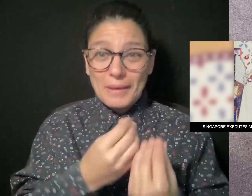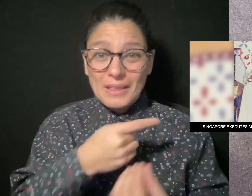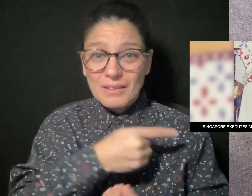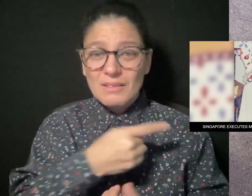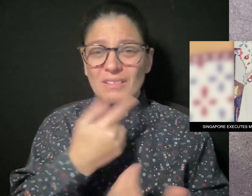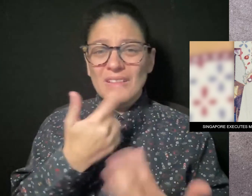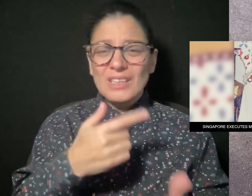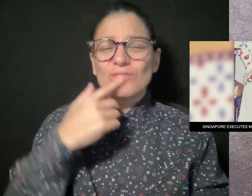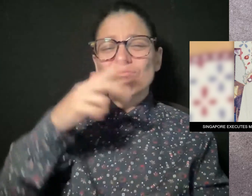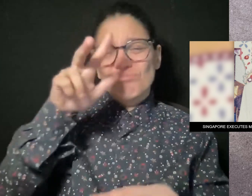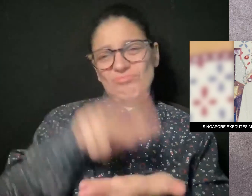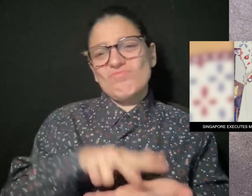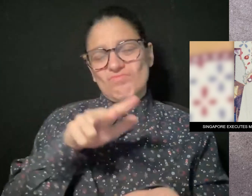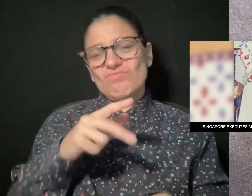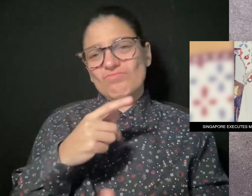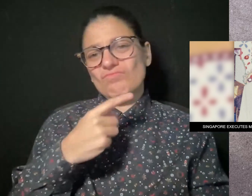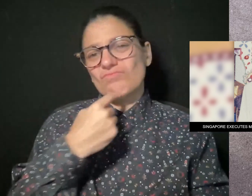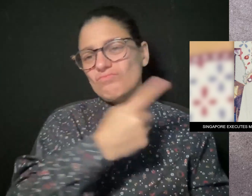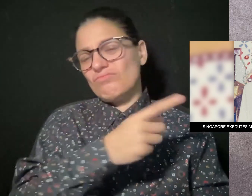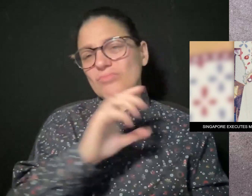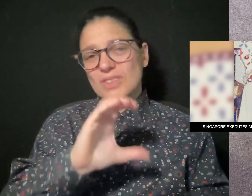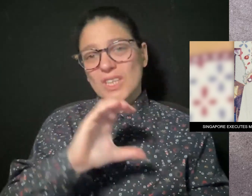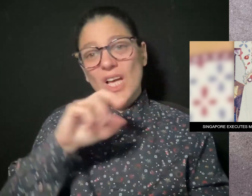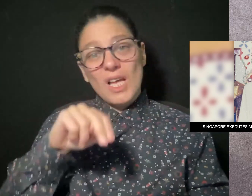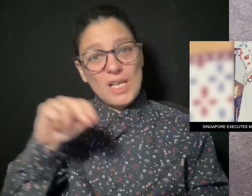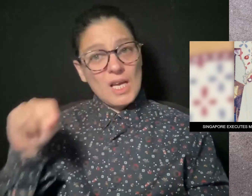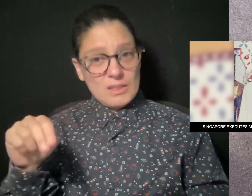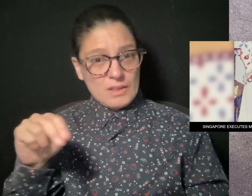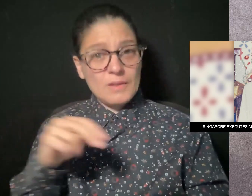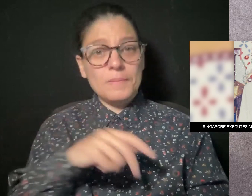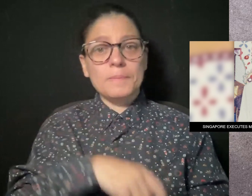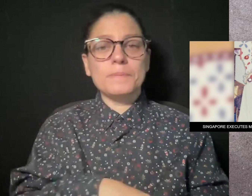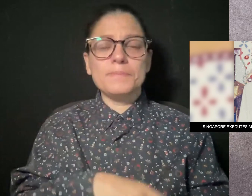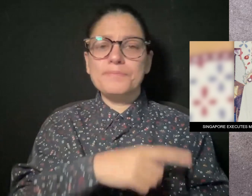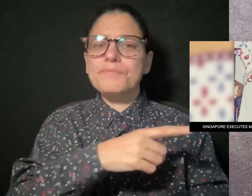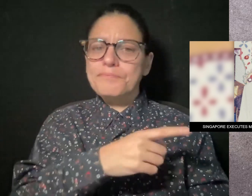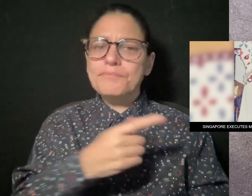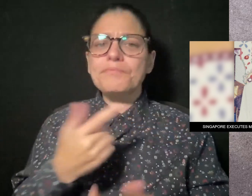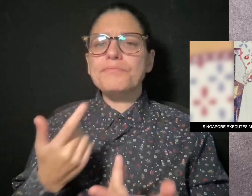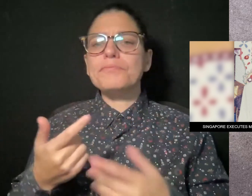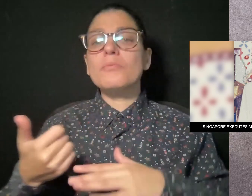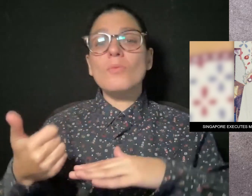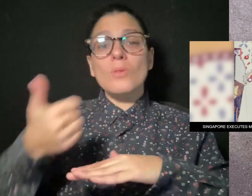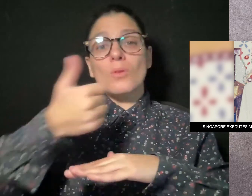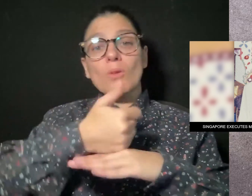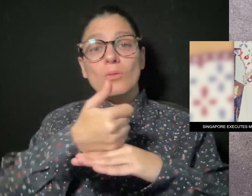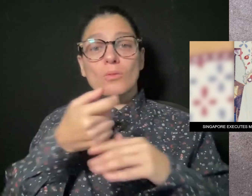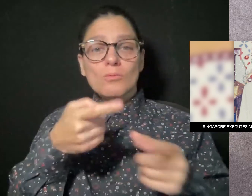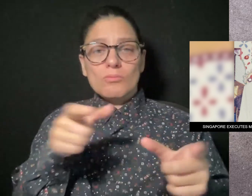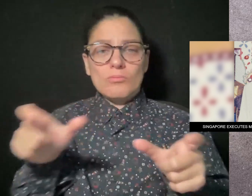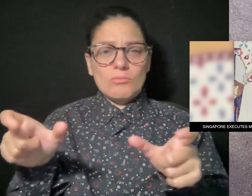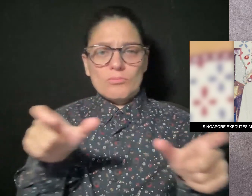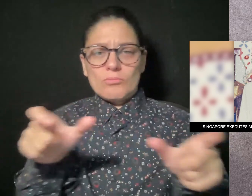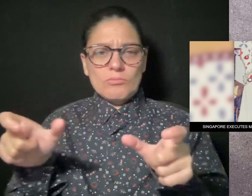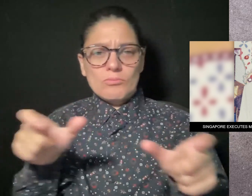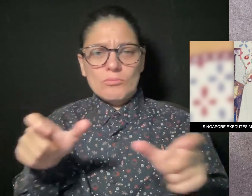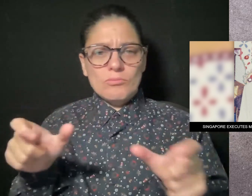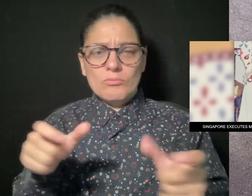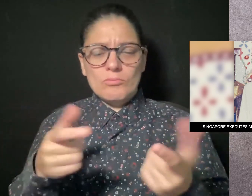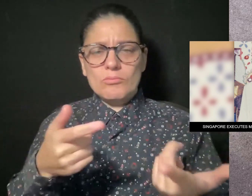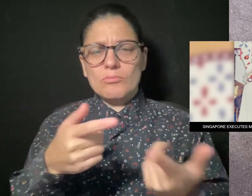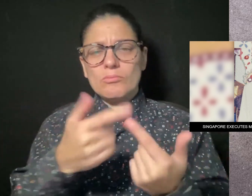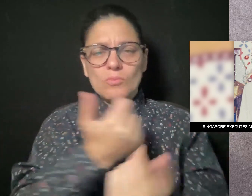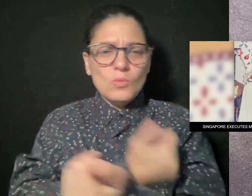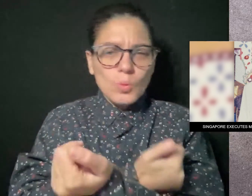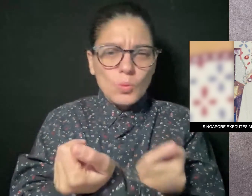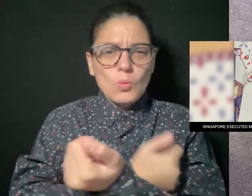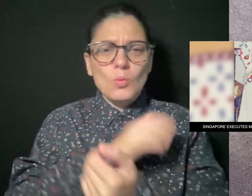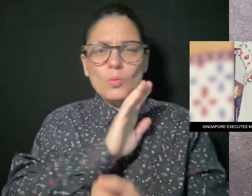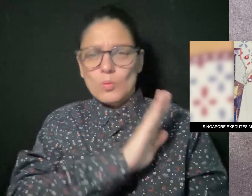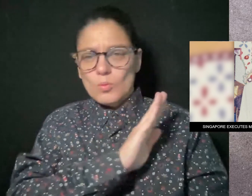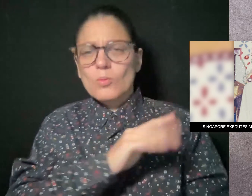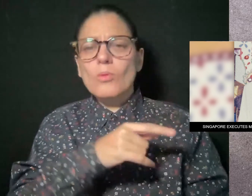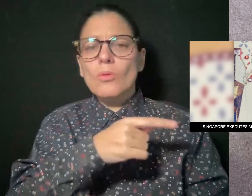who confirmed it to CNN according to the central narcotics Bureau